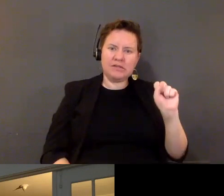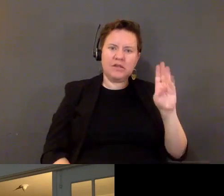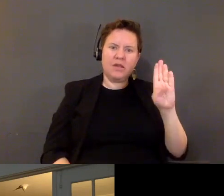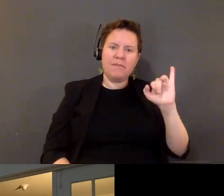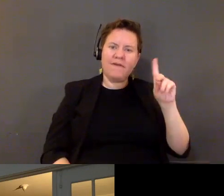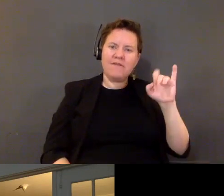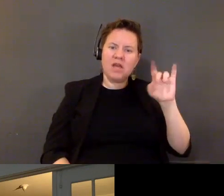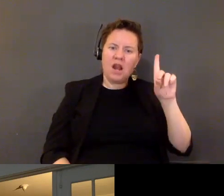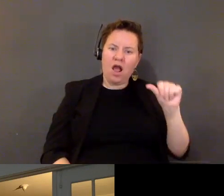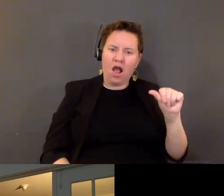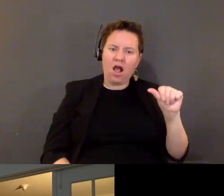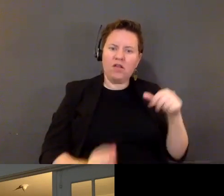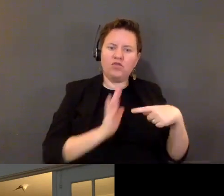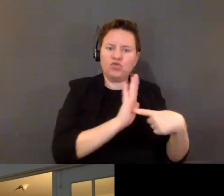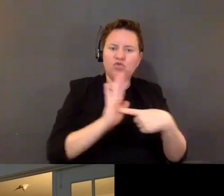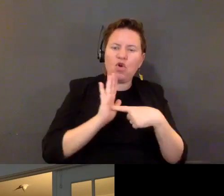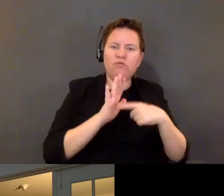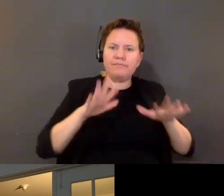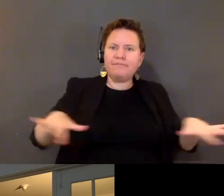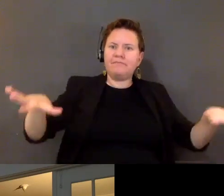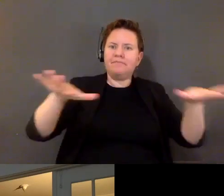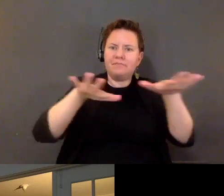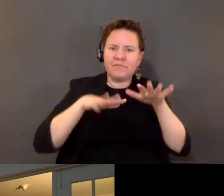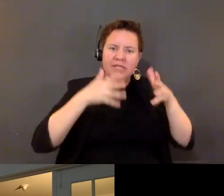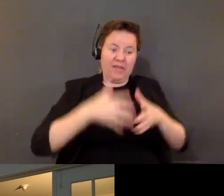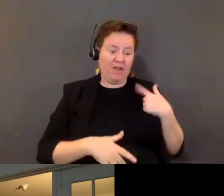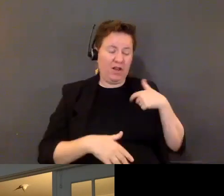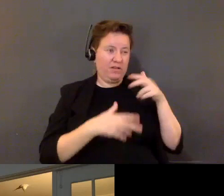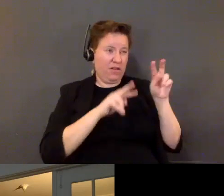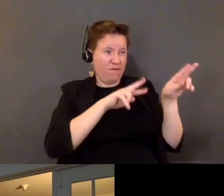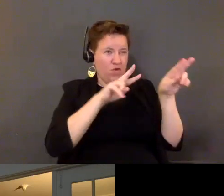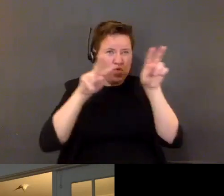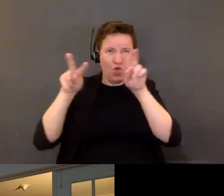around us on either side leaving us the viewers untouched in the present moment